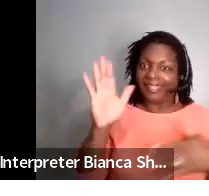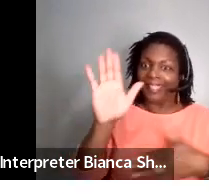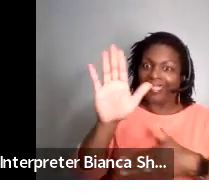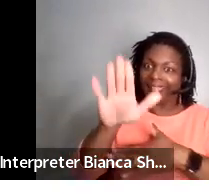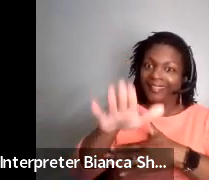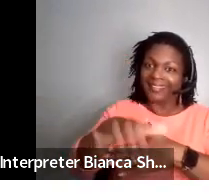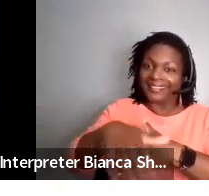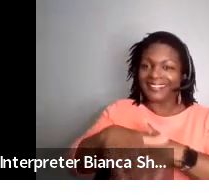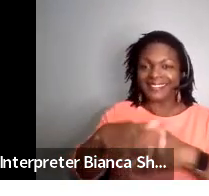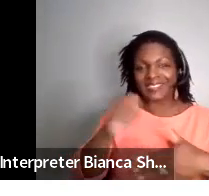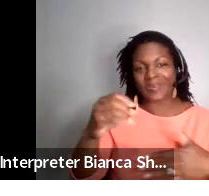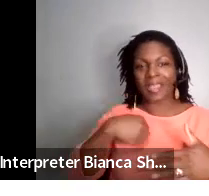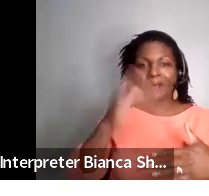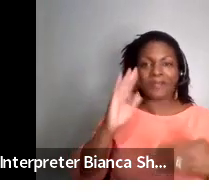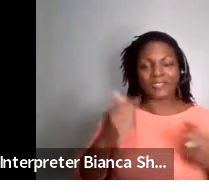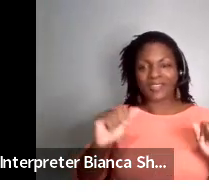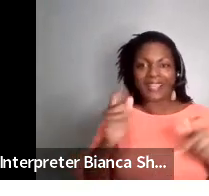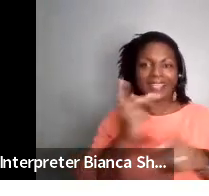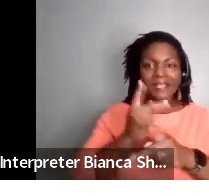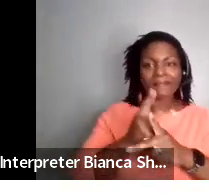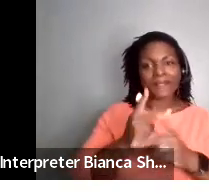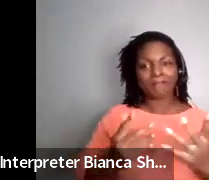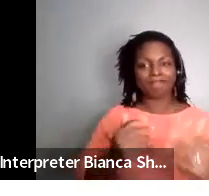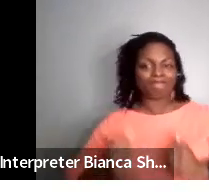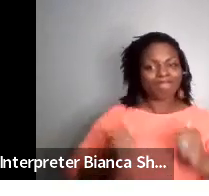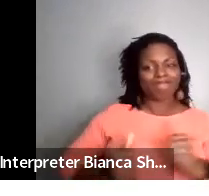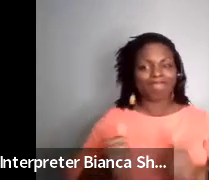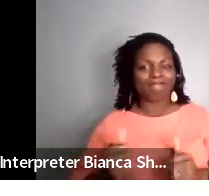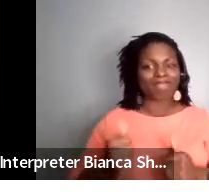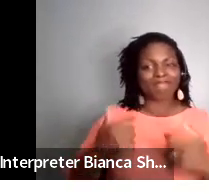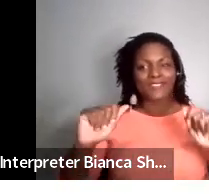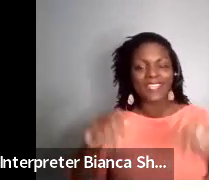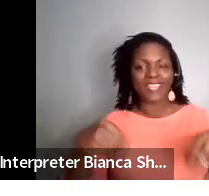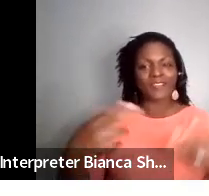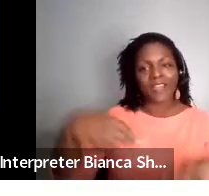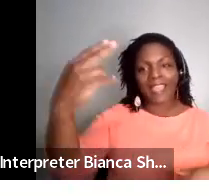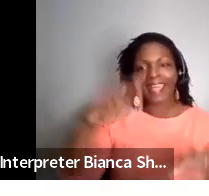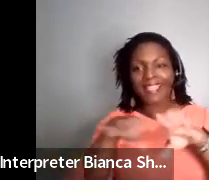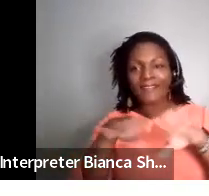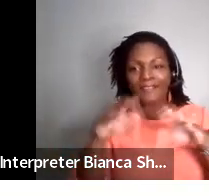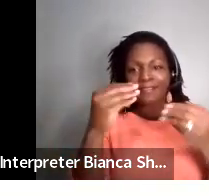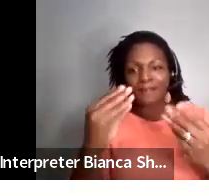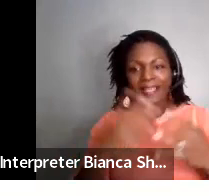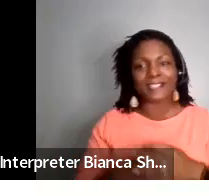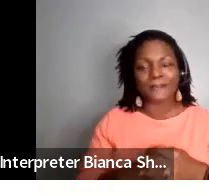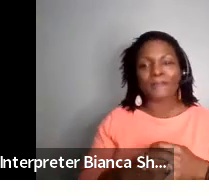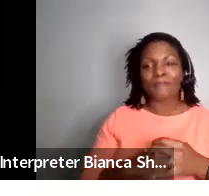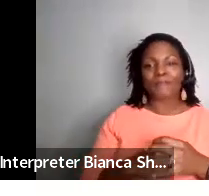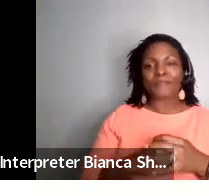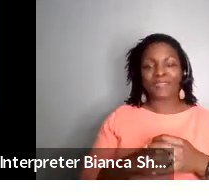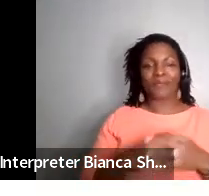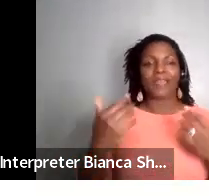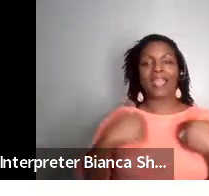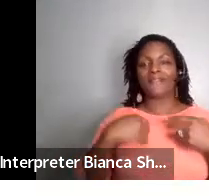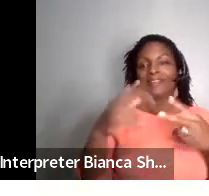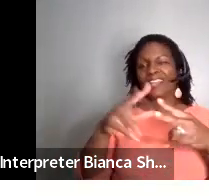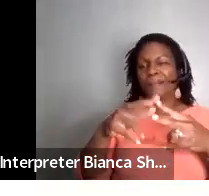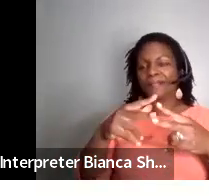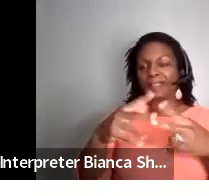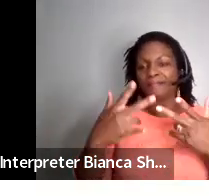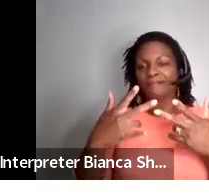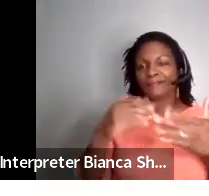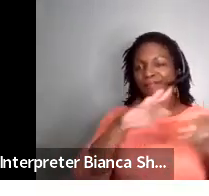And give you guys some high level information so we're gonna take a couple of approaches with our presentation.